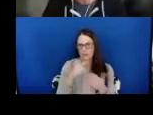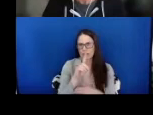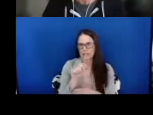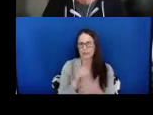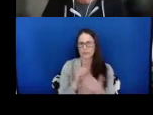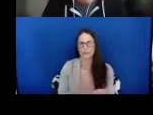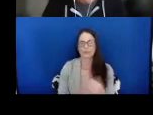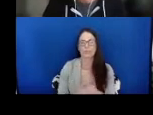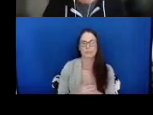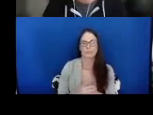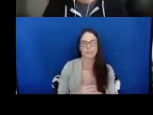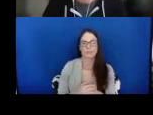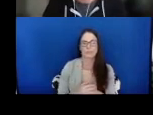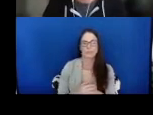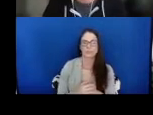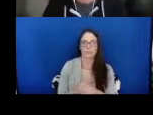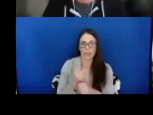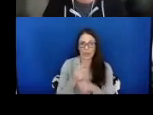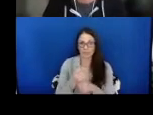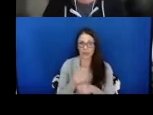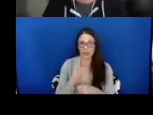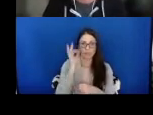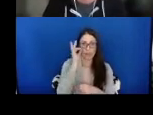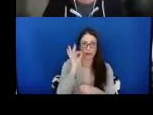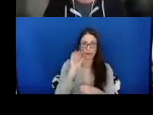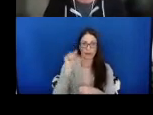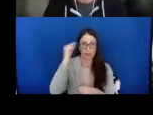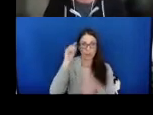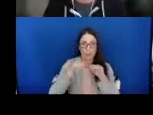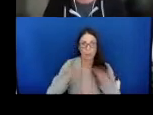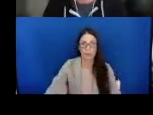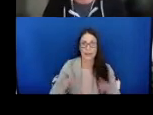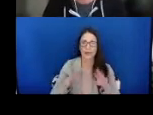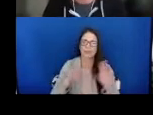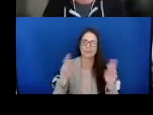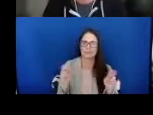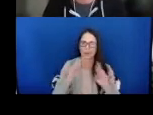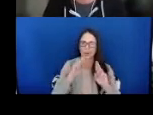16:19:32 And every year, the federal government puts out a report card of how well the various